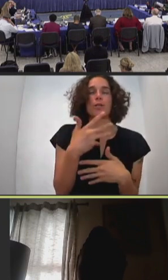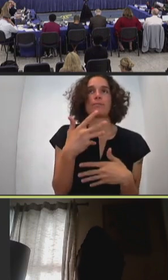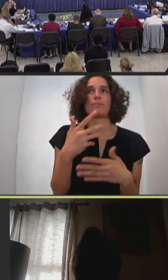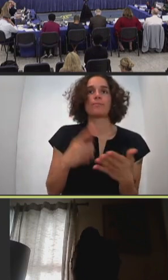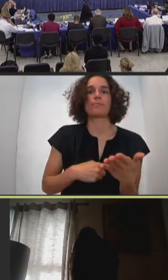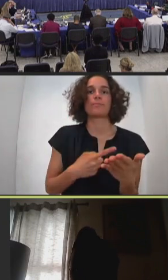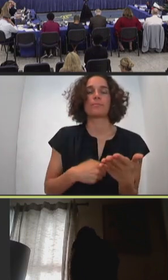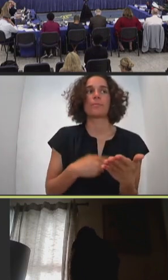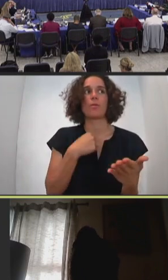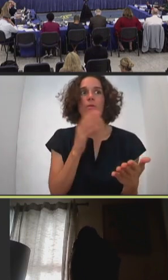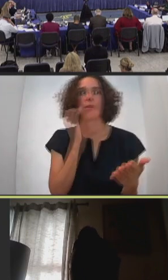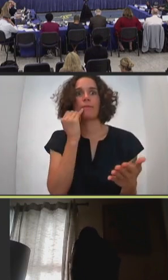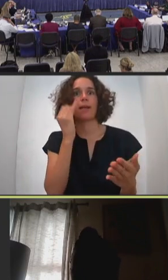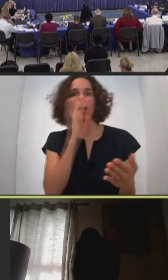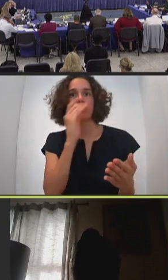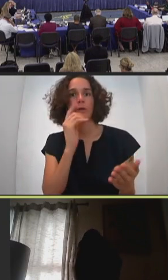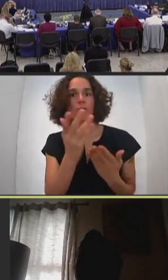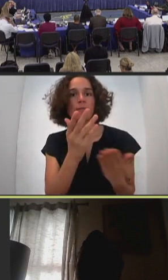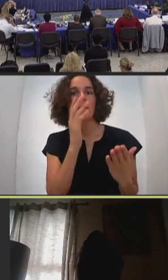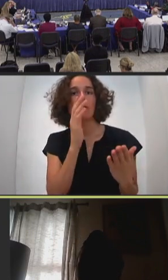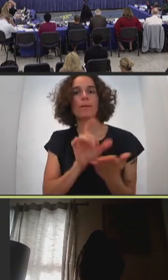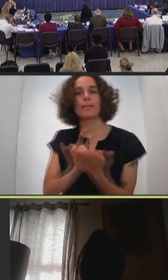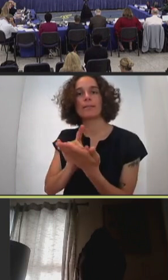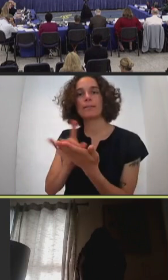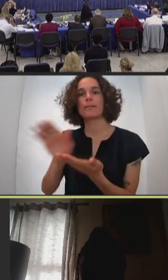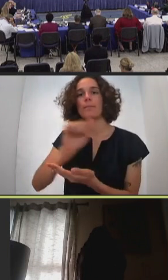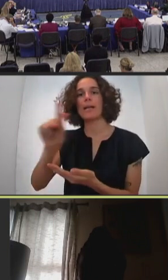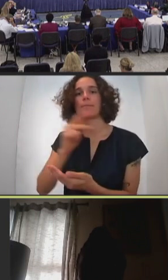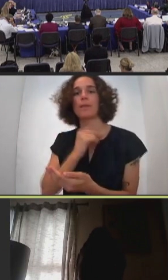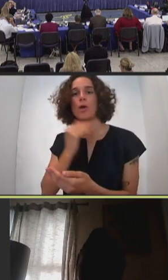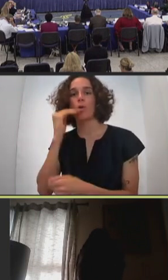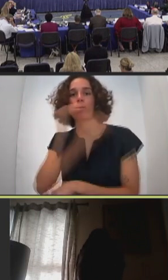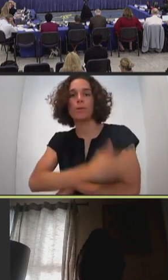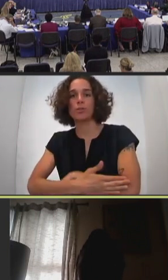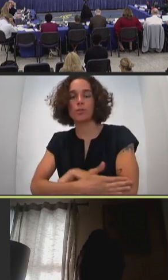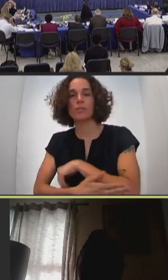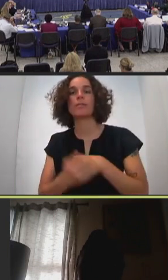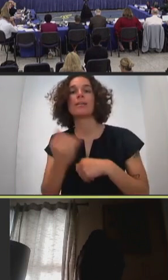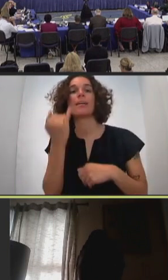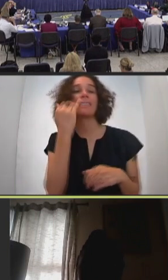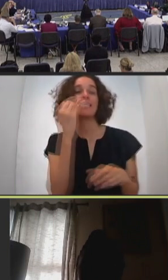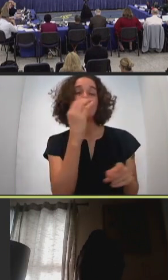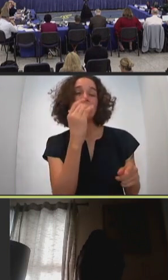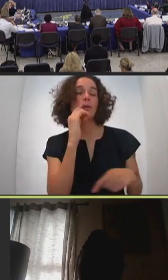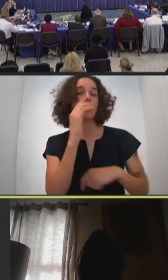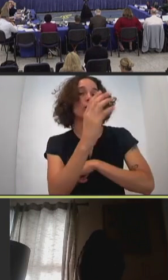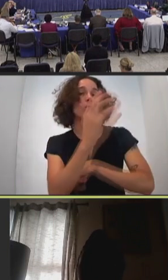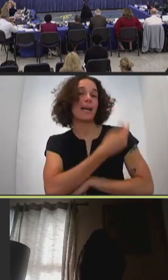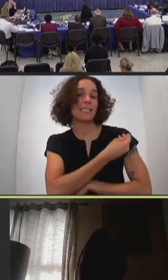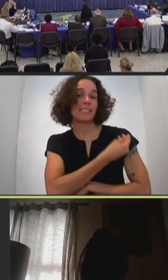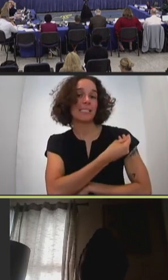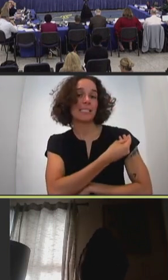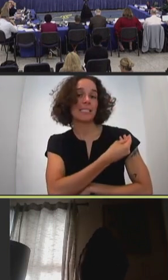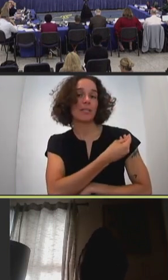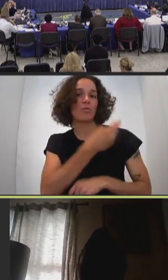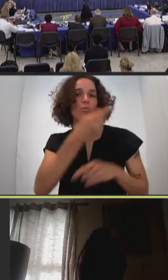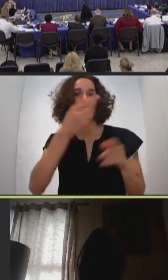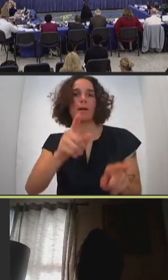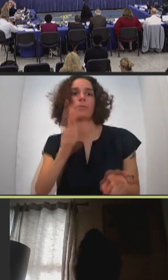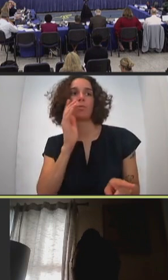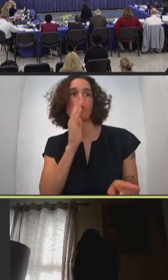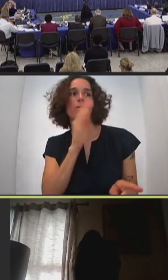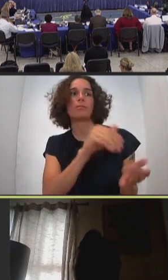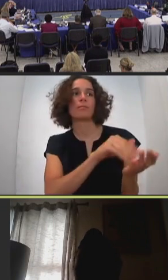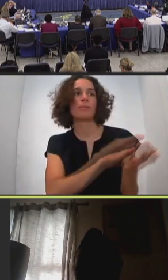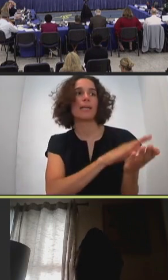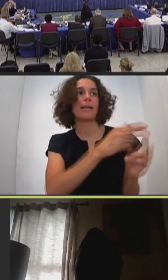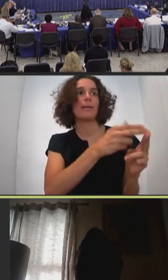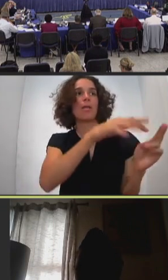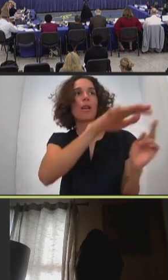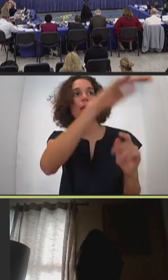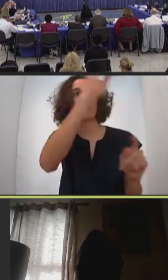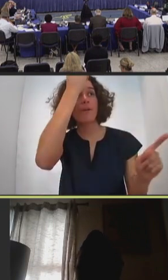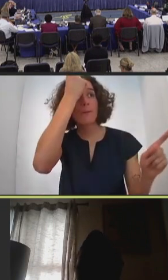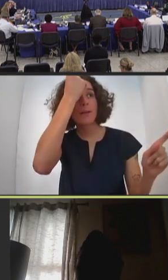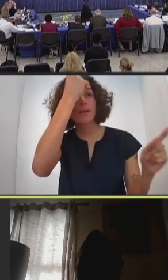if I seek services," or "If I go for a vaccine, what will happen?" So, we educate them about the